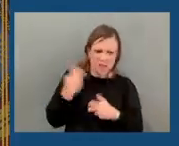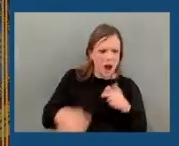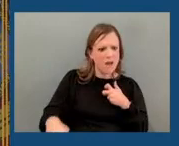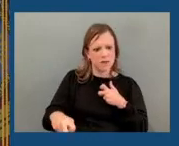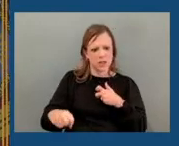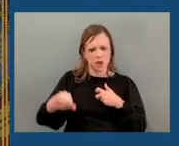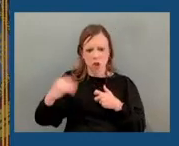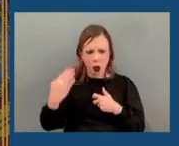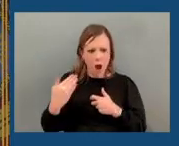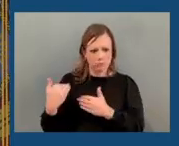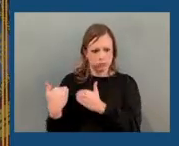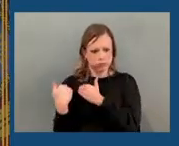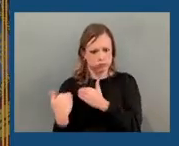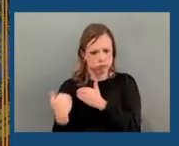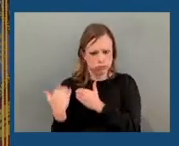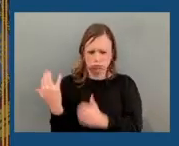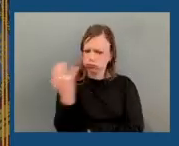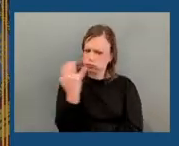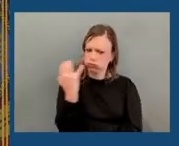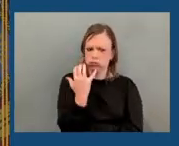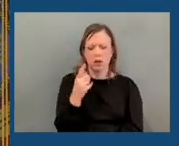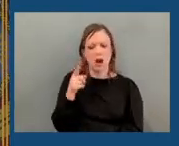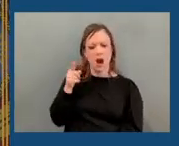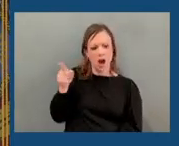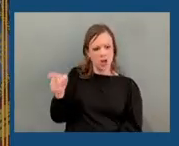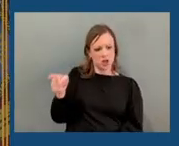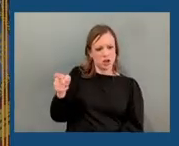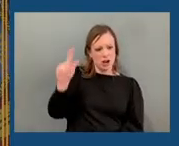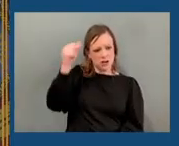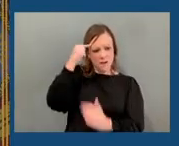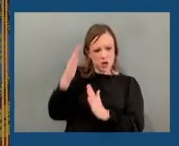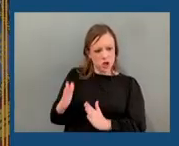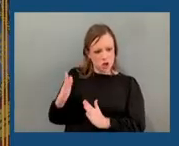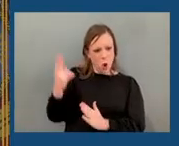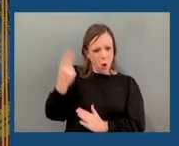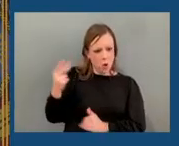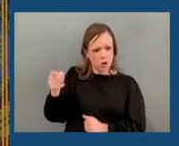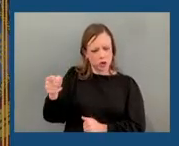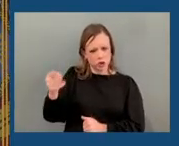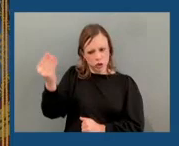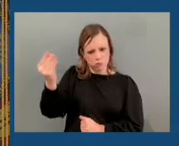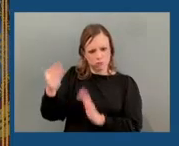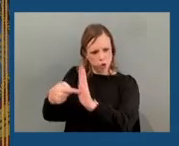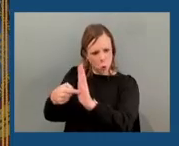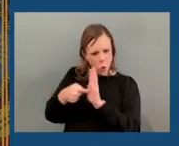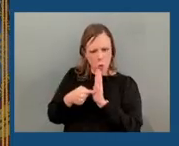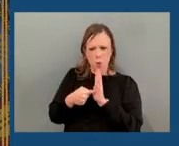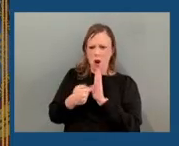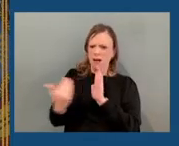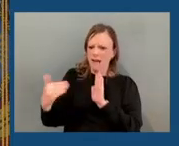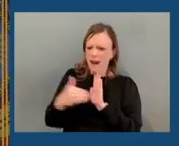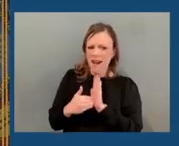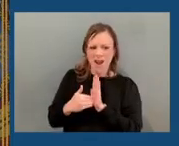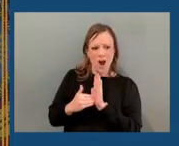Governor Hochul has shown time and time again that protecting New Yorkers is her top priority